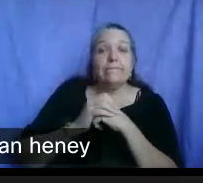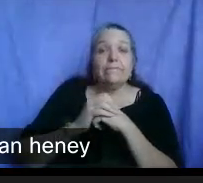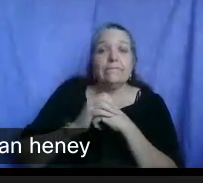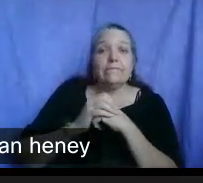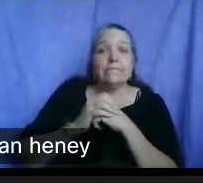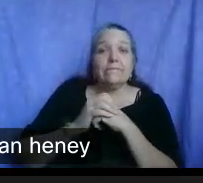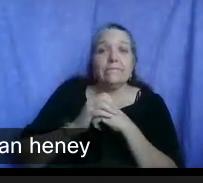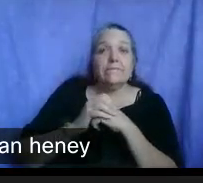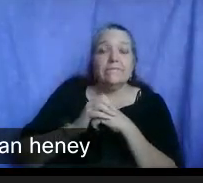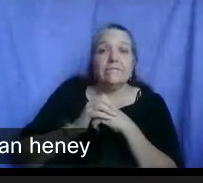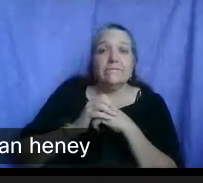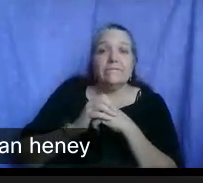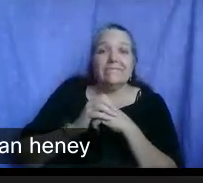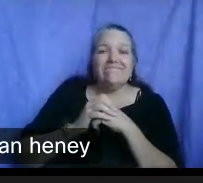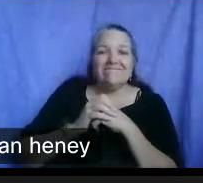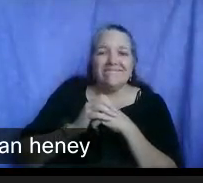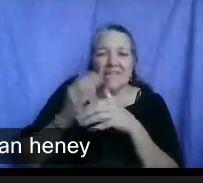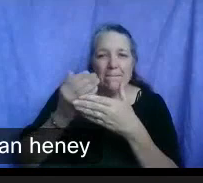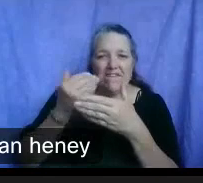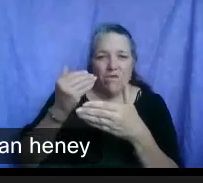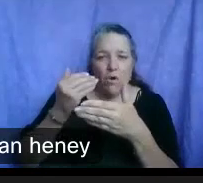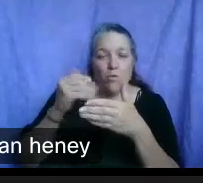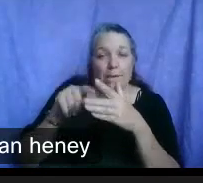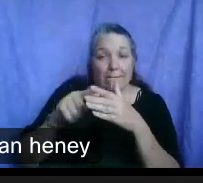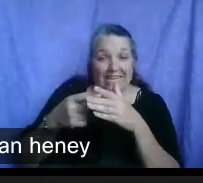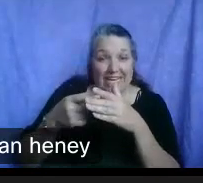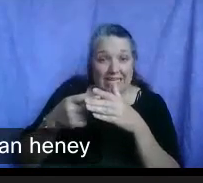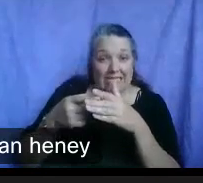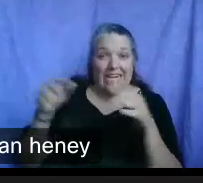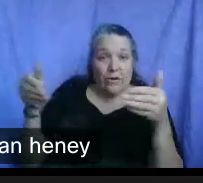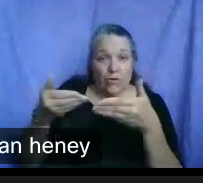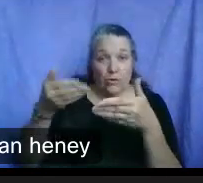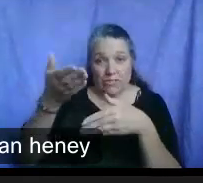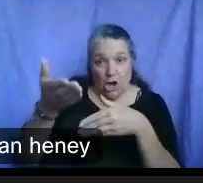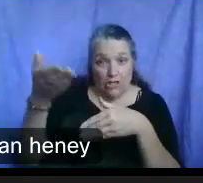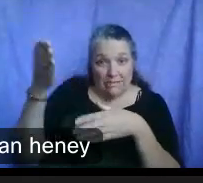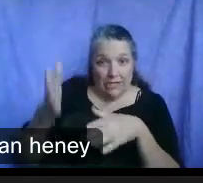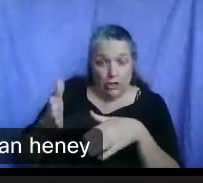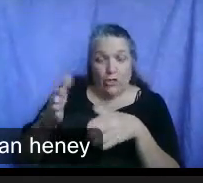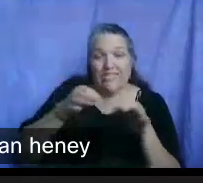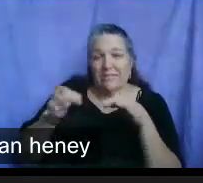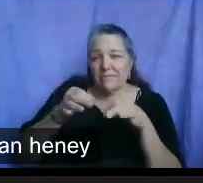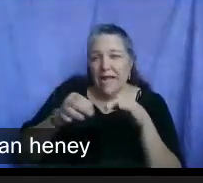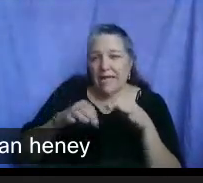Before I introduce today's speaker, let's go over a few important housekeeping rules. As mentioned